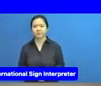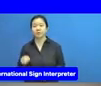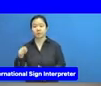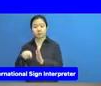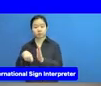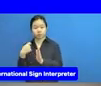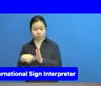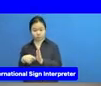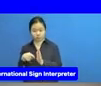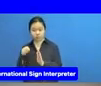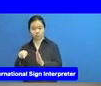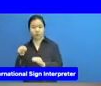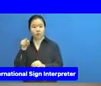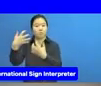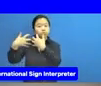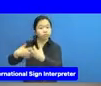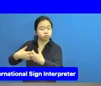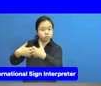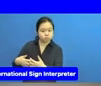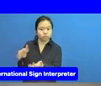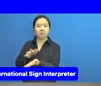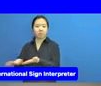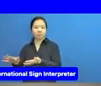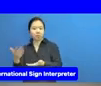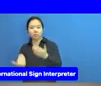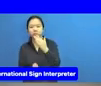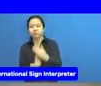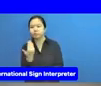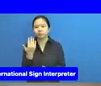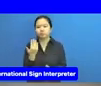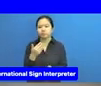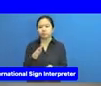Then uneligibility. The call is open to performing arts professionals